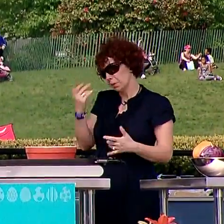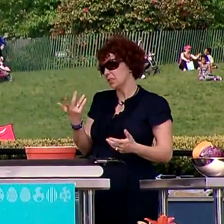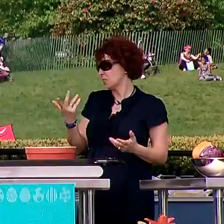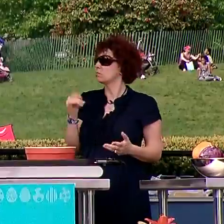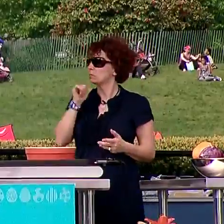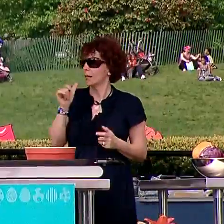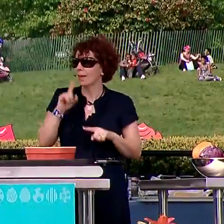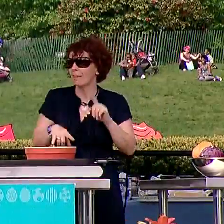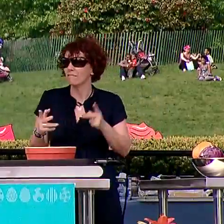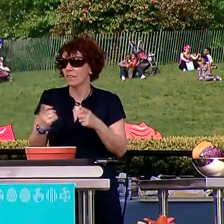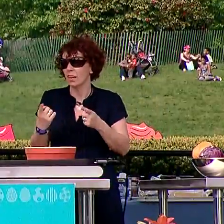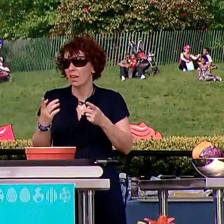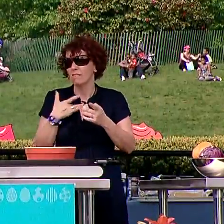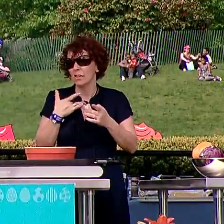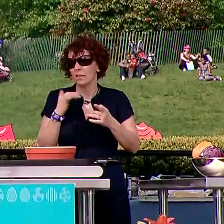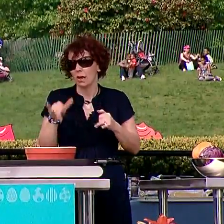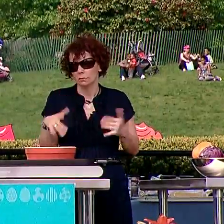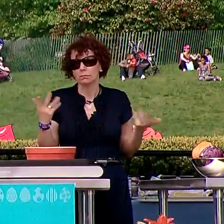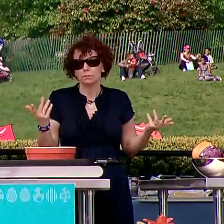All right, so that's nice and sauteed.